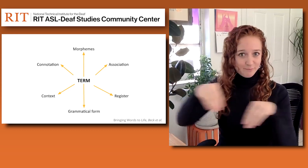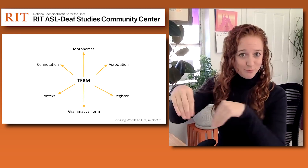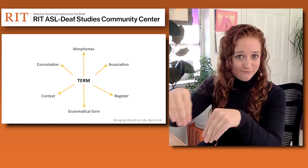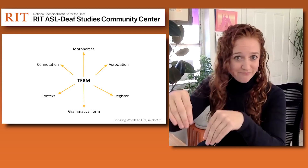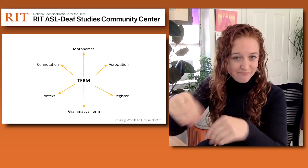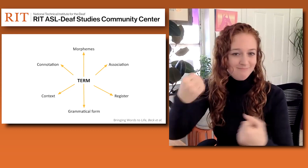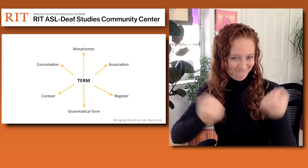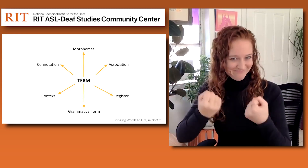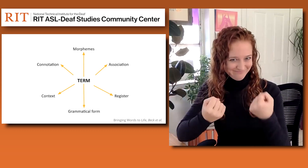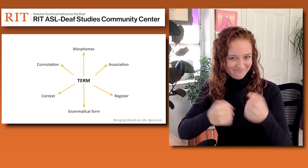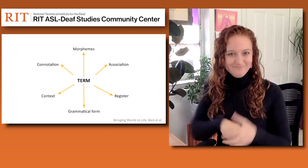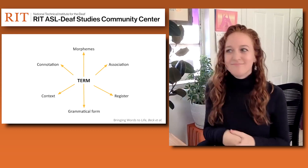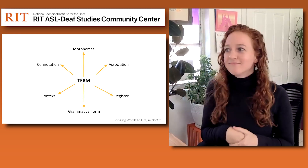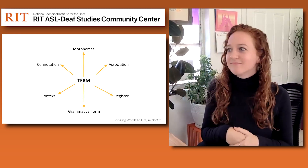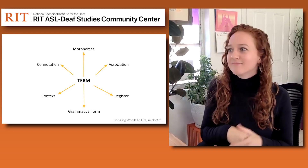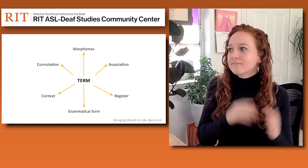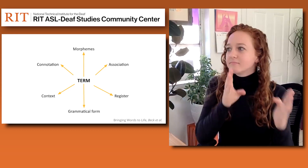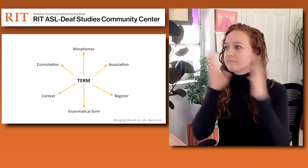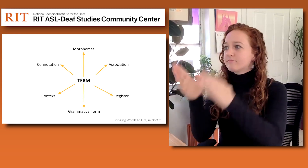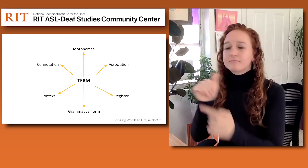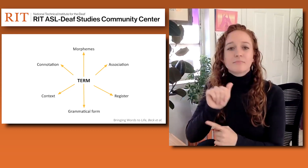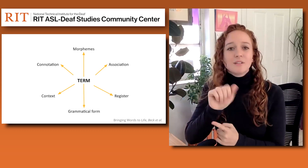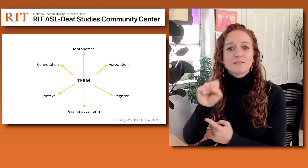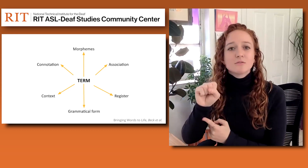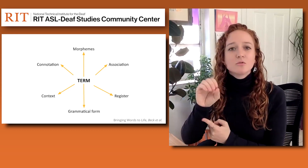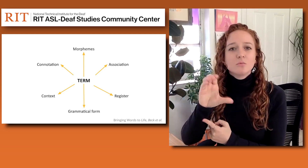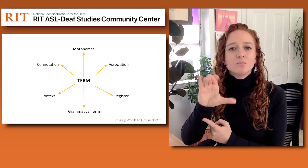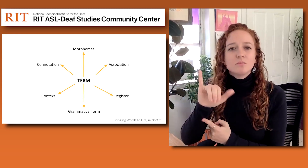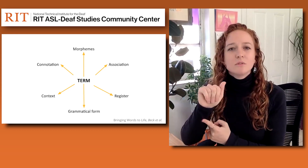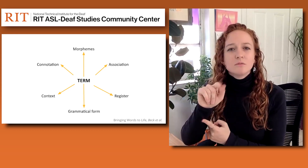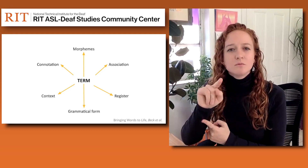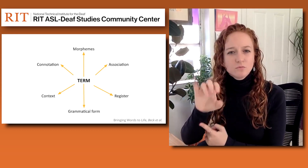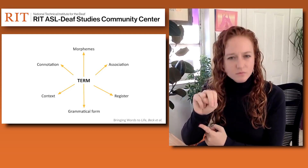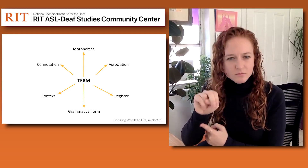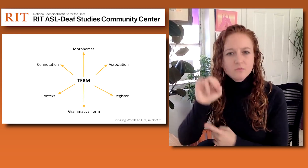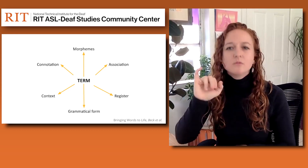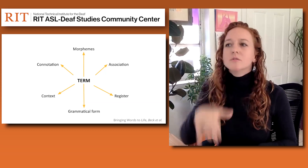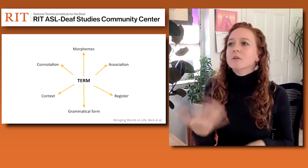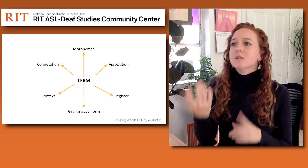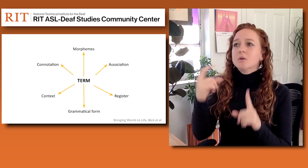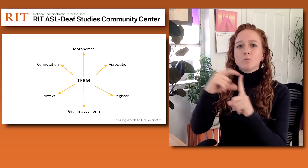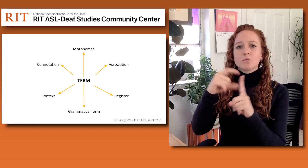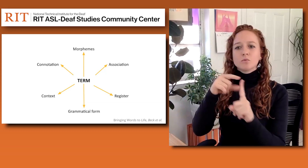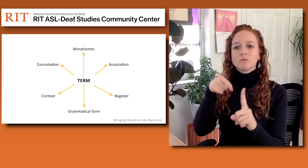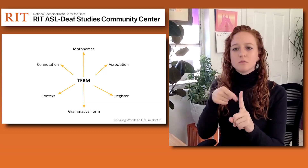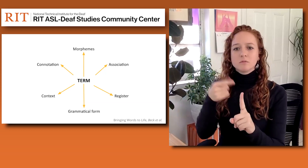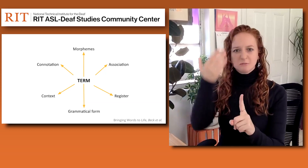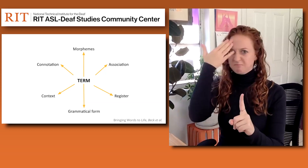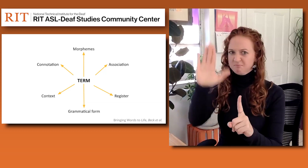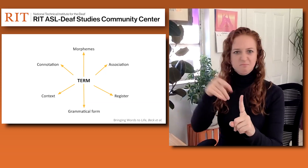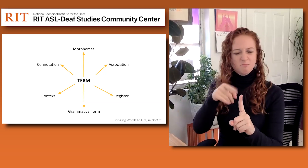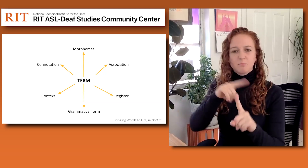it means self-moving, "auto-mobile." Association. That's where you perhaps don't know a word,